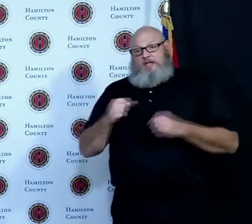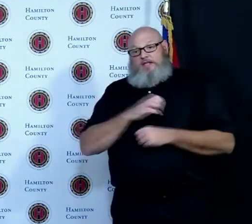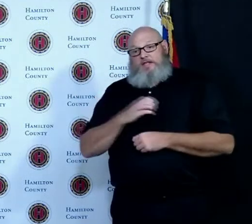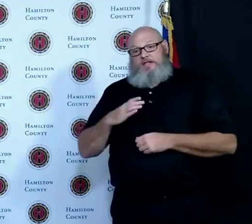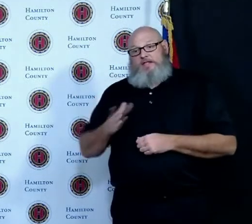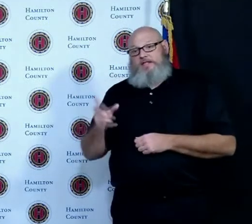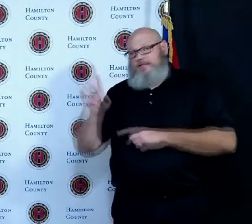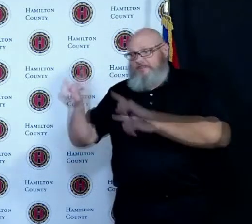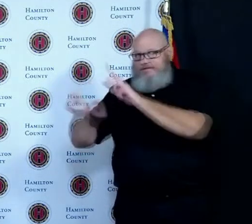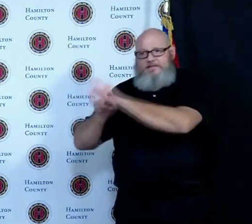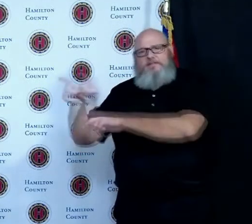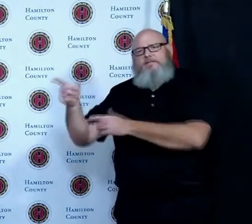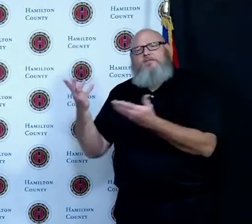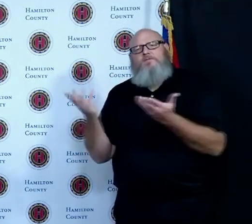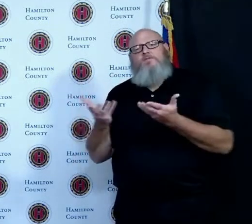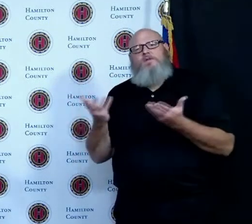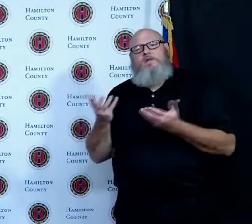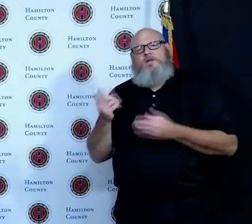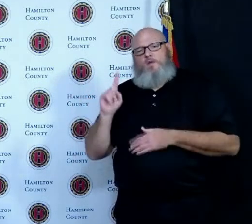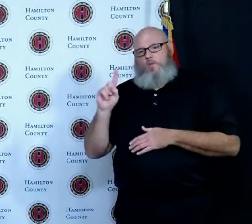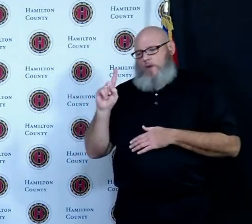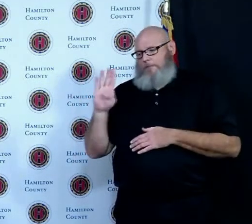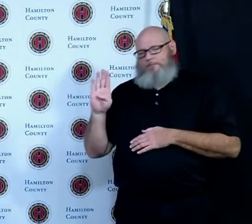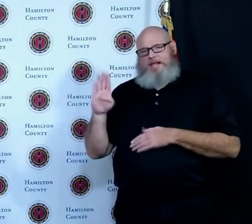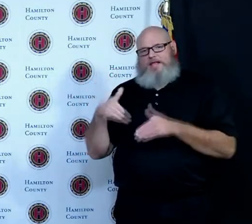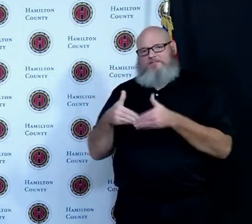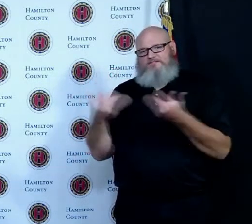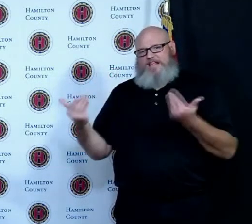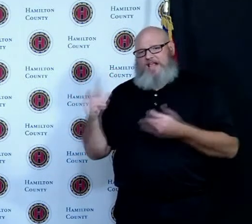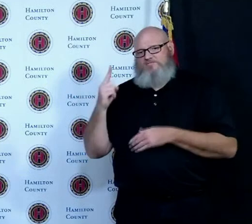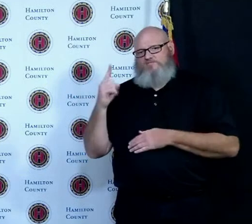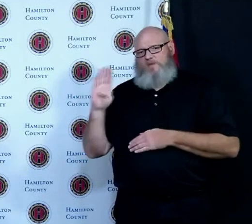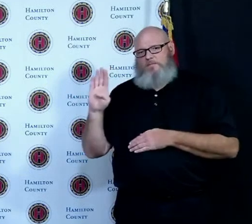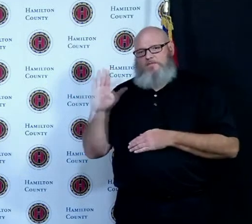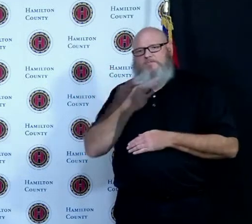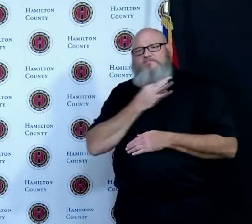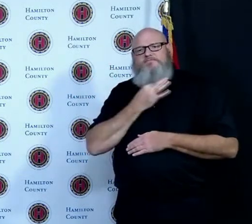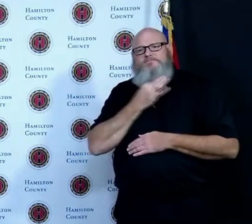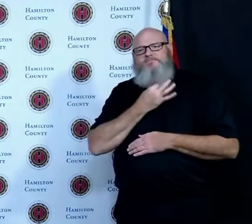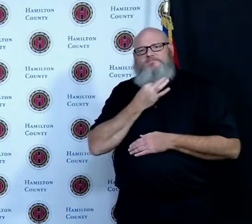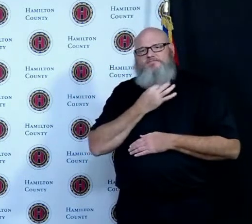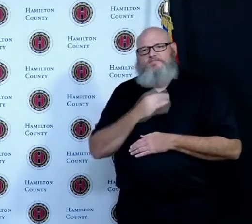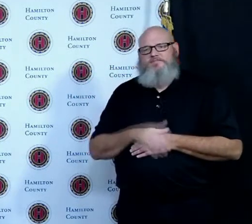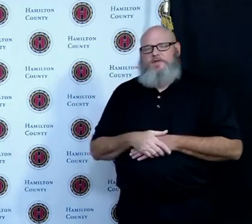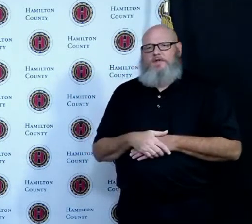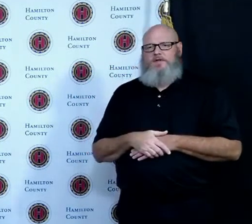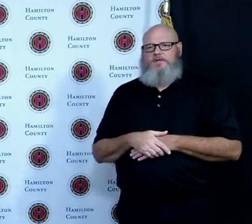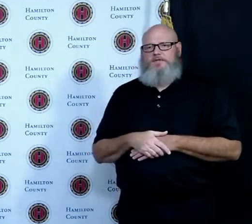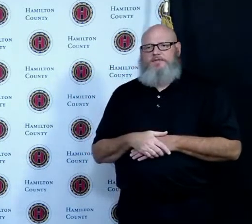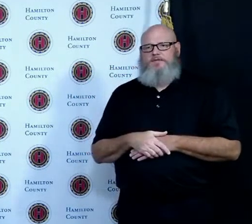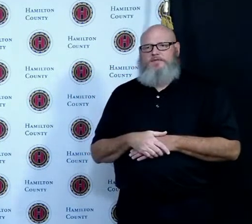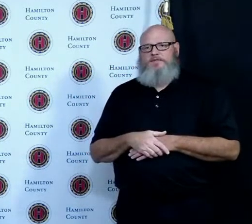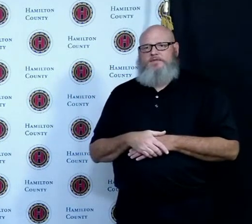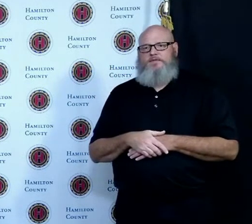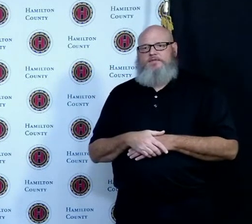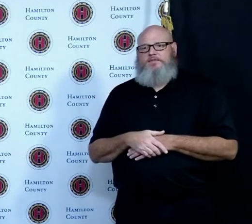you kind of said earlier that it would be similar to how the flu as we more widely distribute this